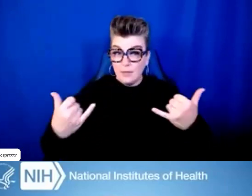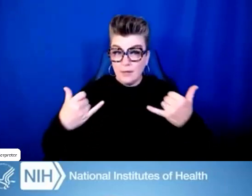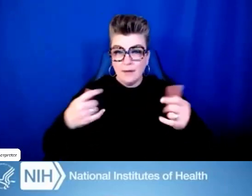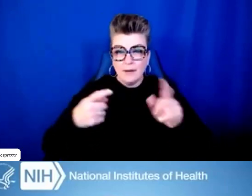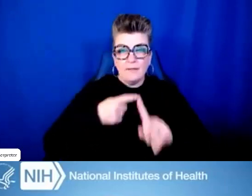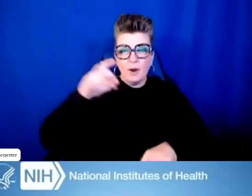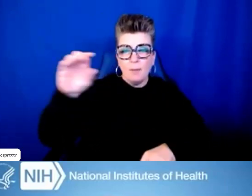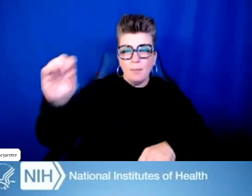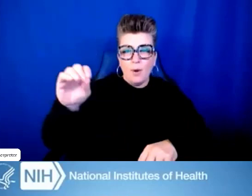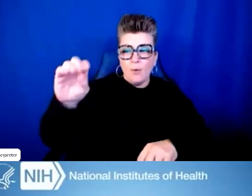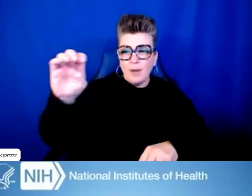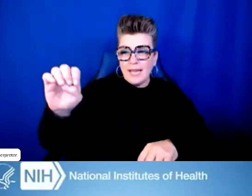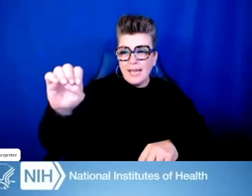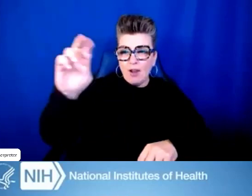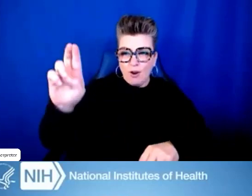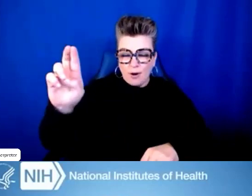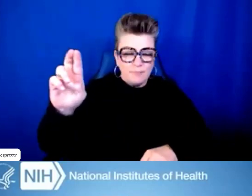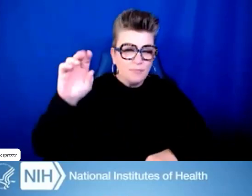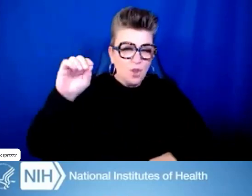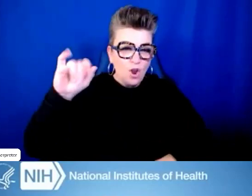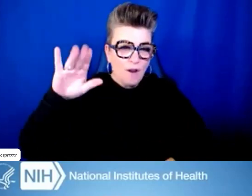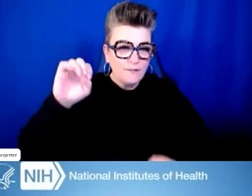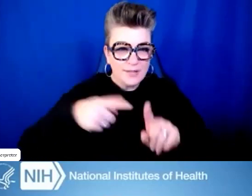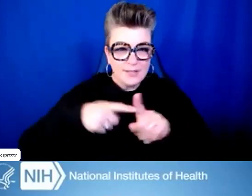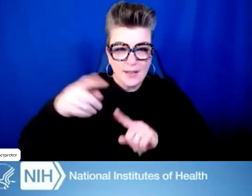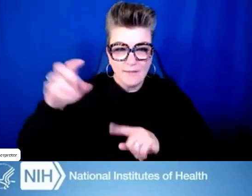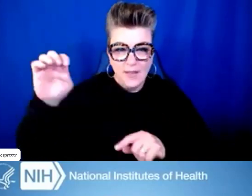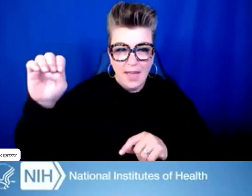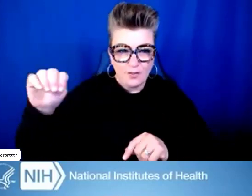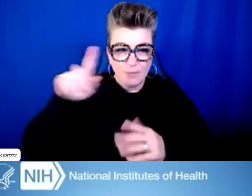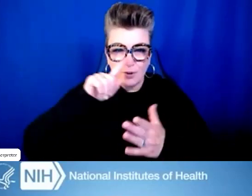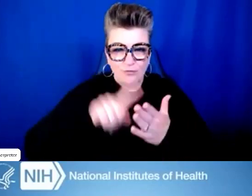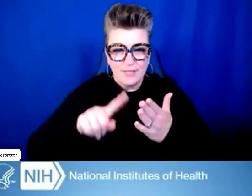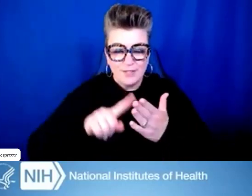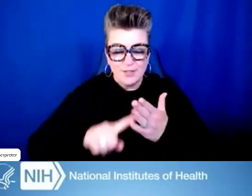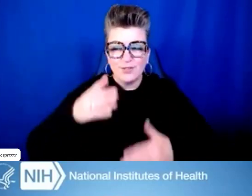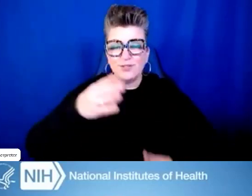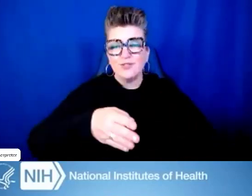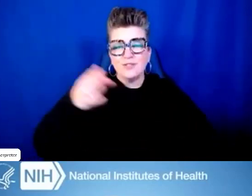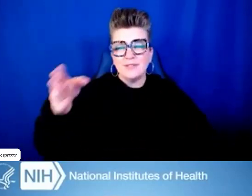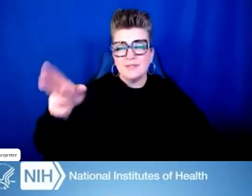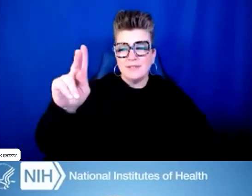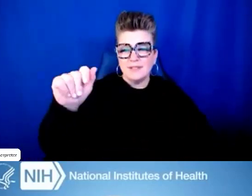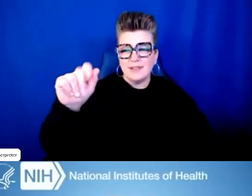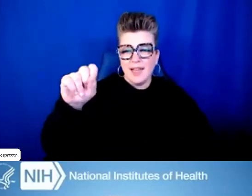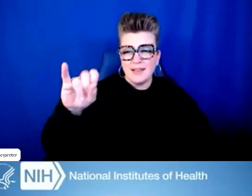the Office of Extramural Research, as well, we have Kasima Garst and Carrie Mitchell, and they're going to be joining us